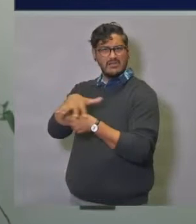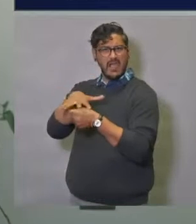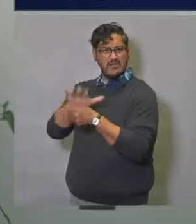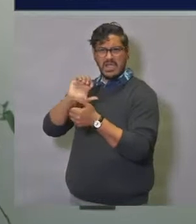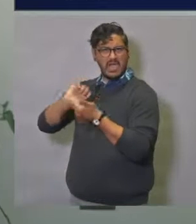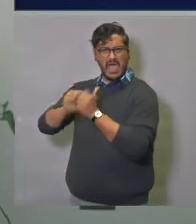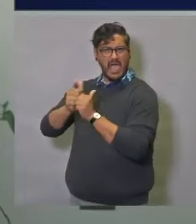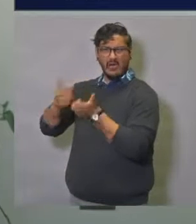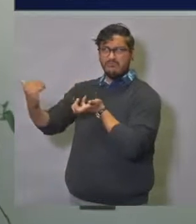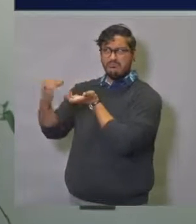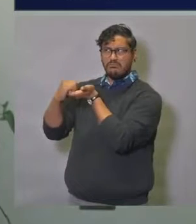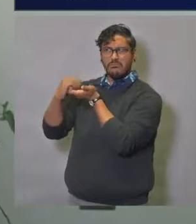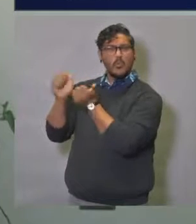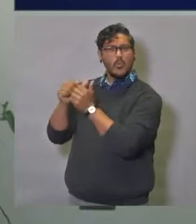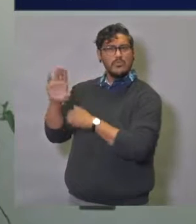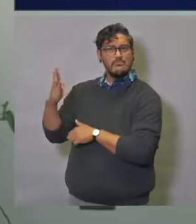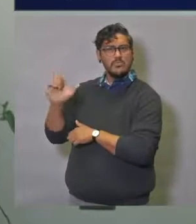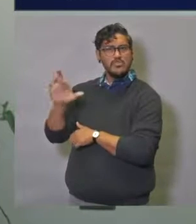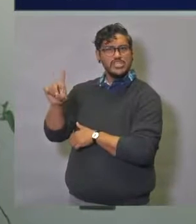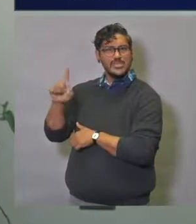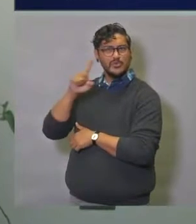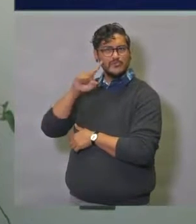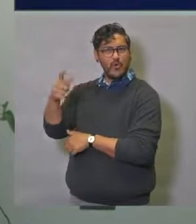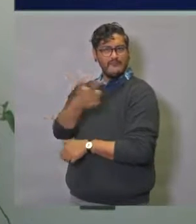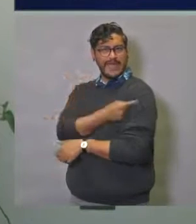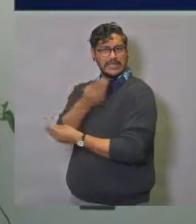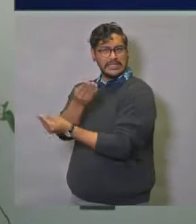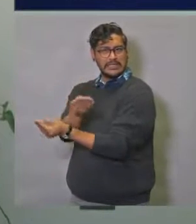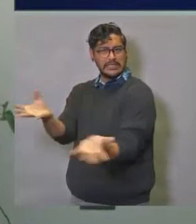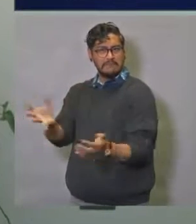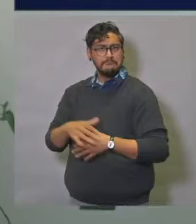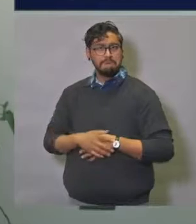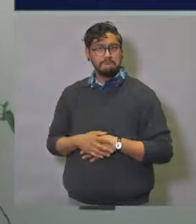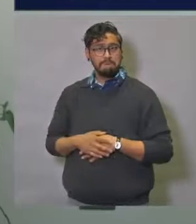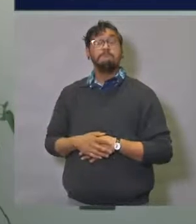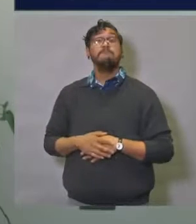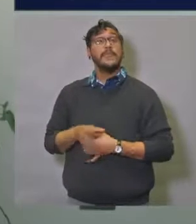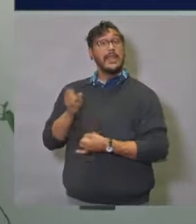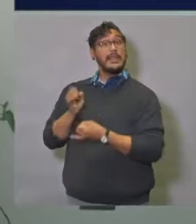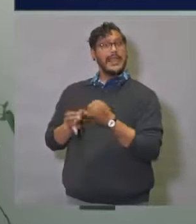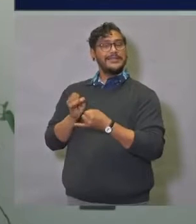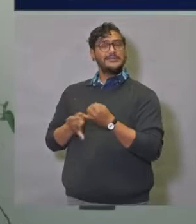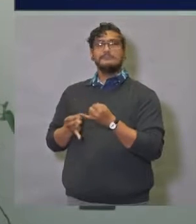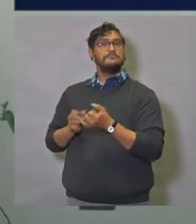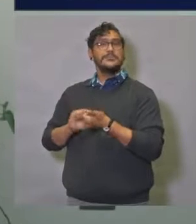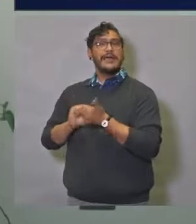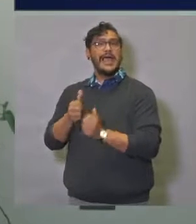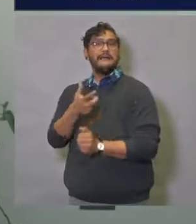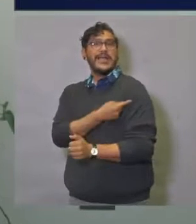COUNTY WILL WORK WITH BLUE SHIELD ON VACCINE DISTRIBUTION,